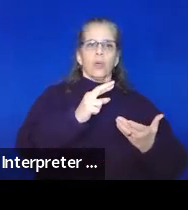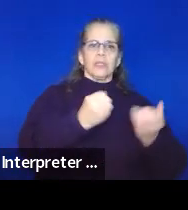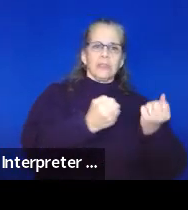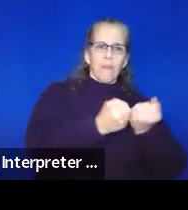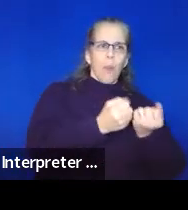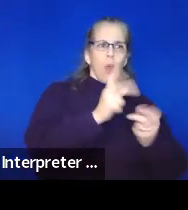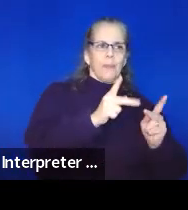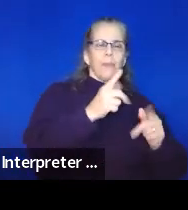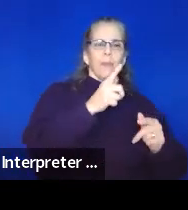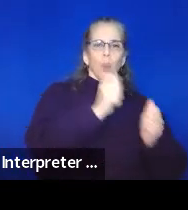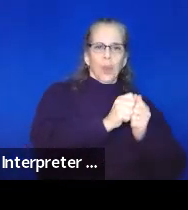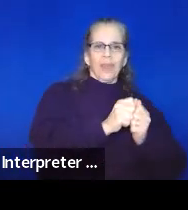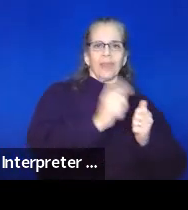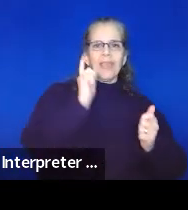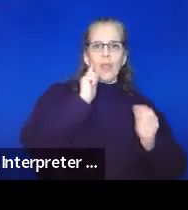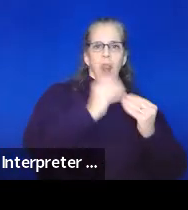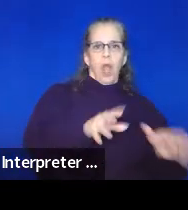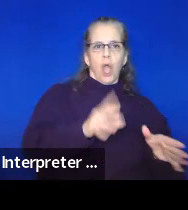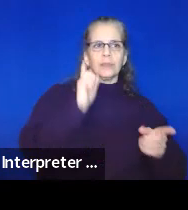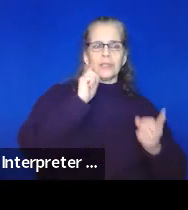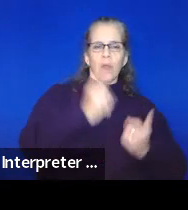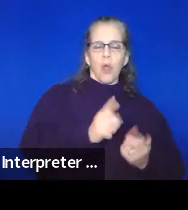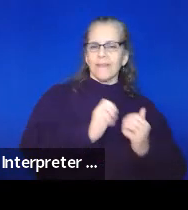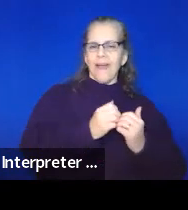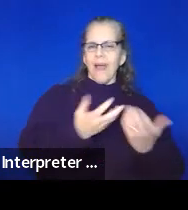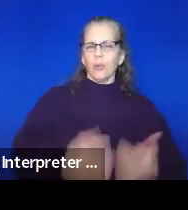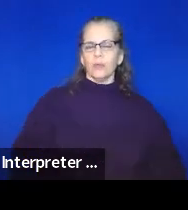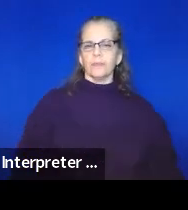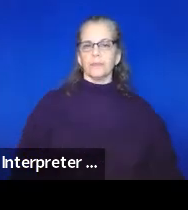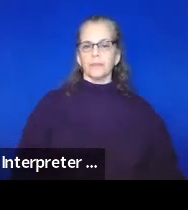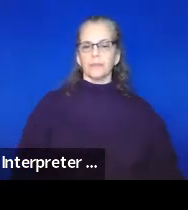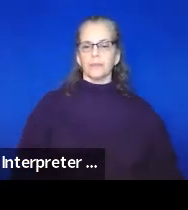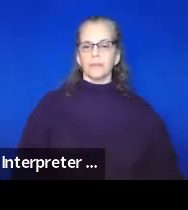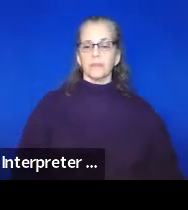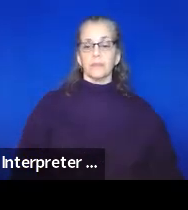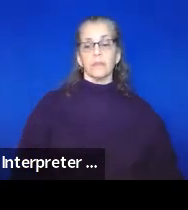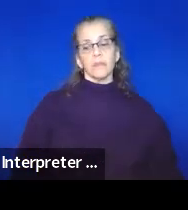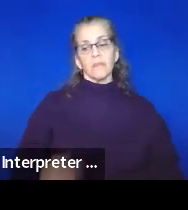I would ask what the person with hearing loss needs, if their needs are